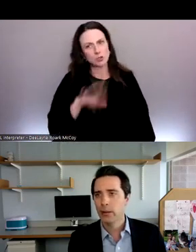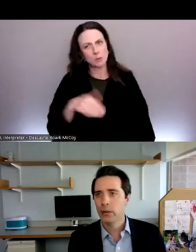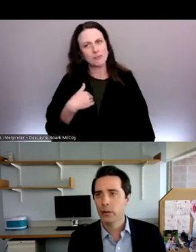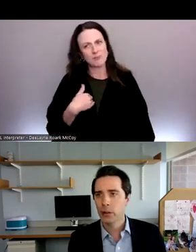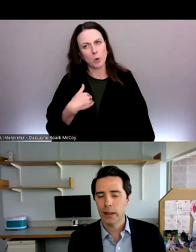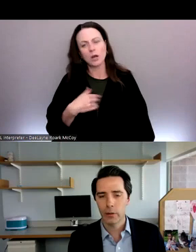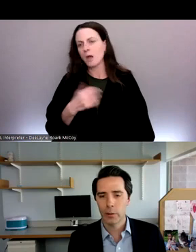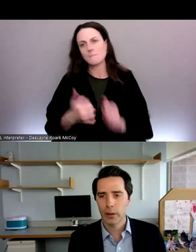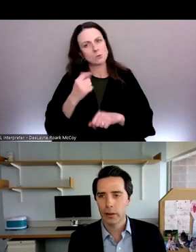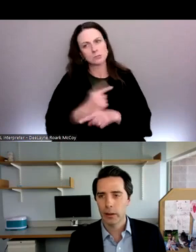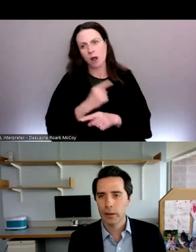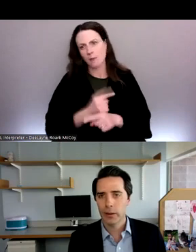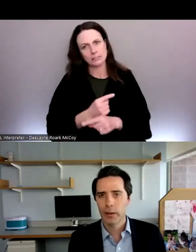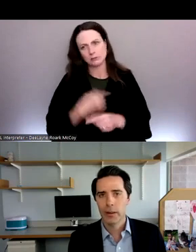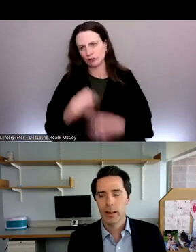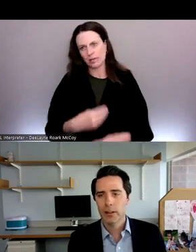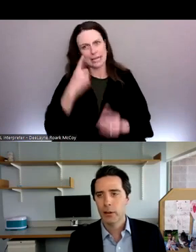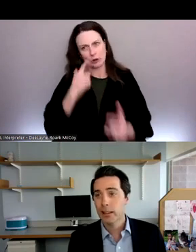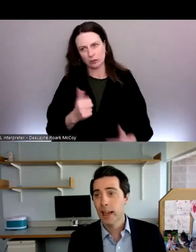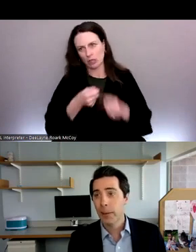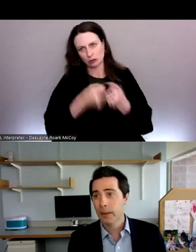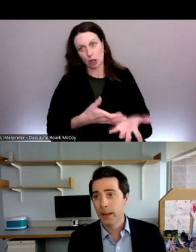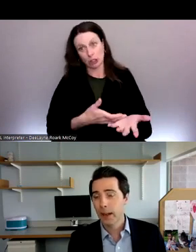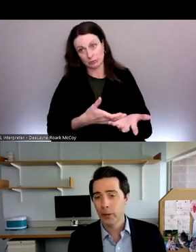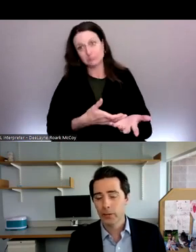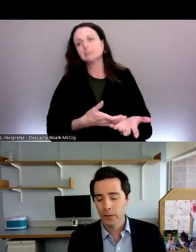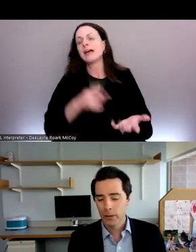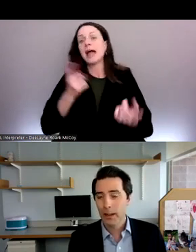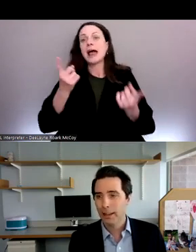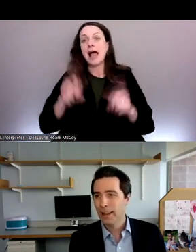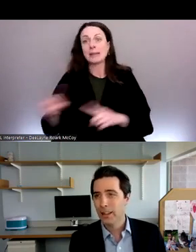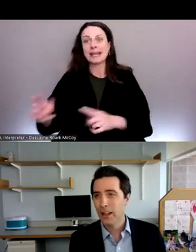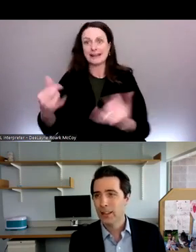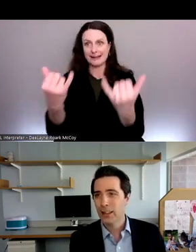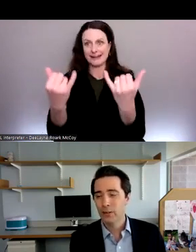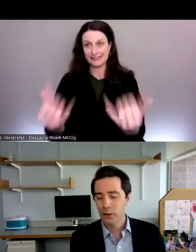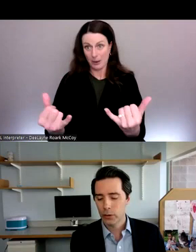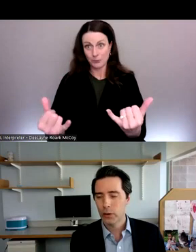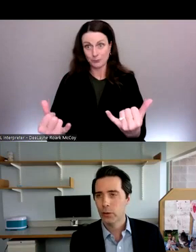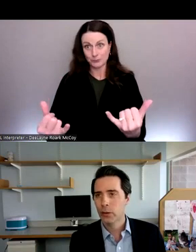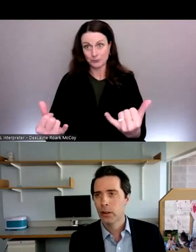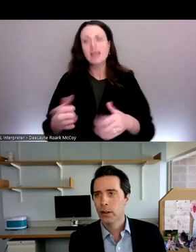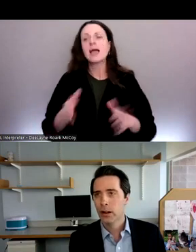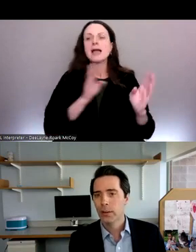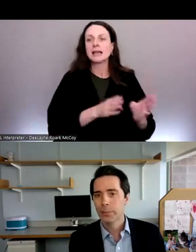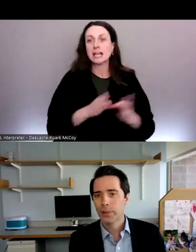genetic form of hearing loss and so this is happening now and again as